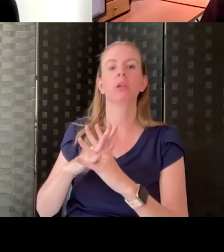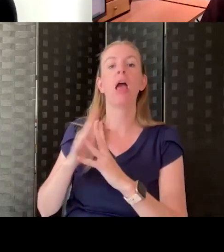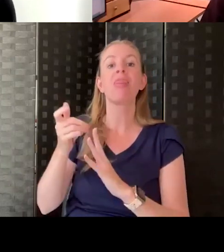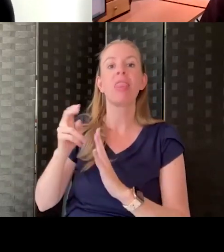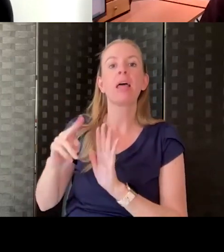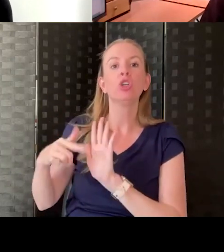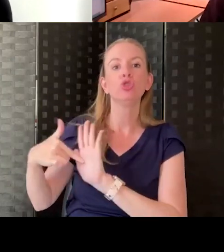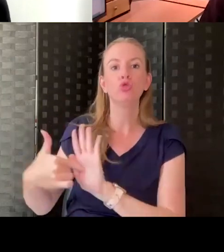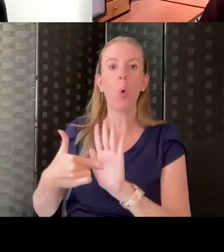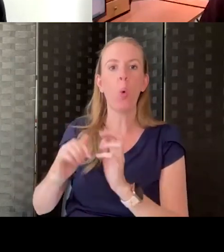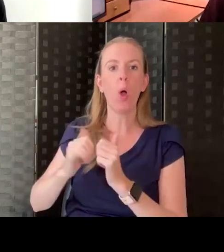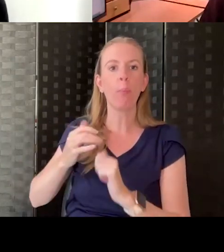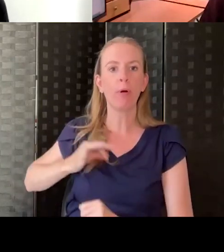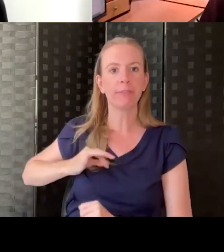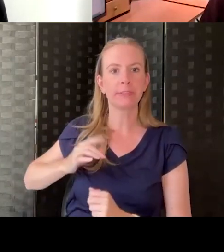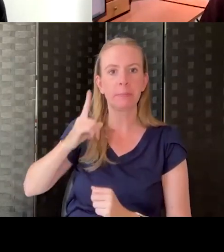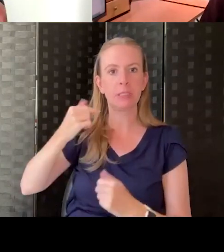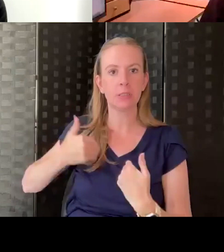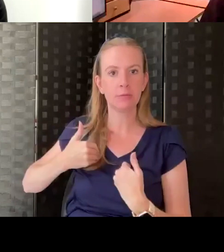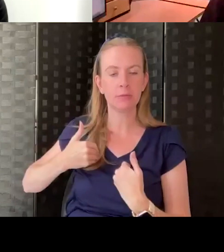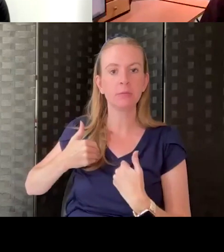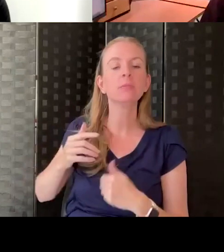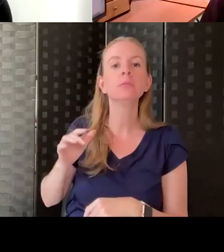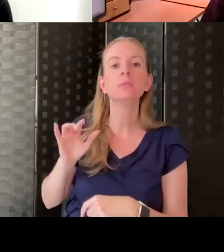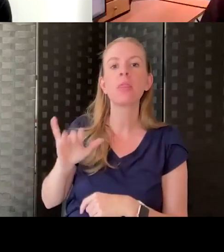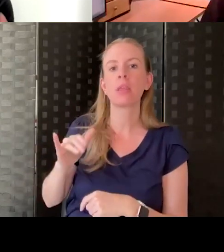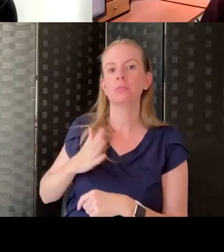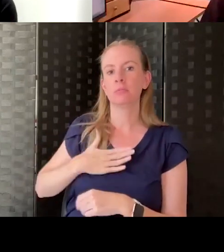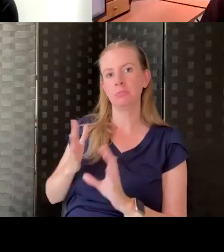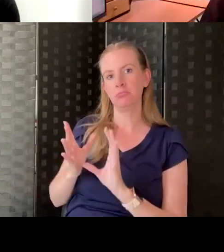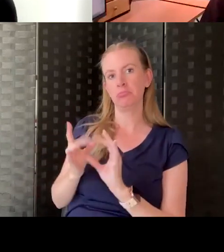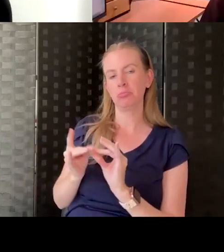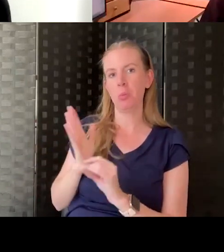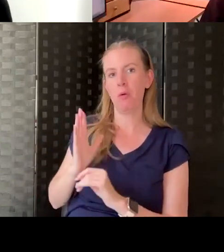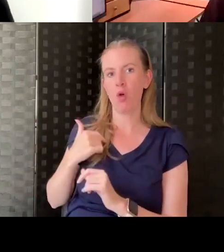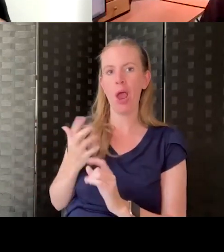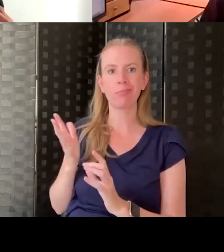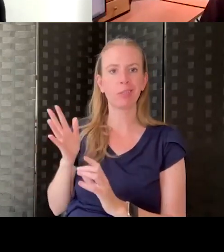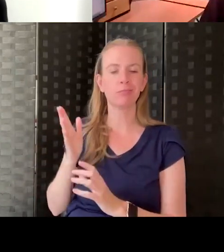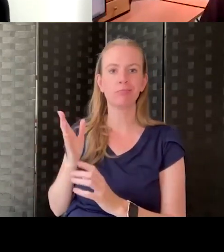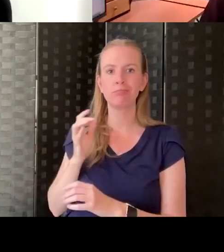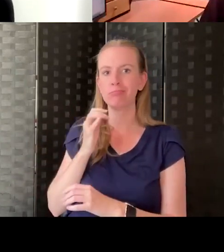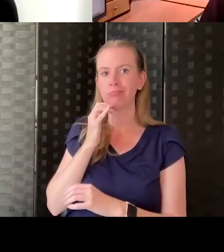having it. That was what I mentioned earlier I just fell into it. I worked for an e-commerce